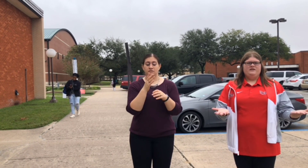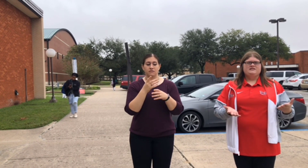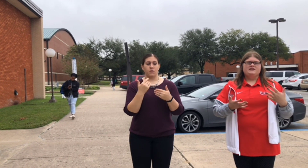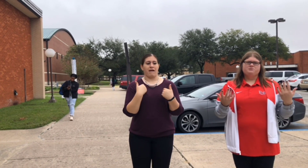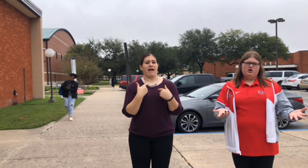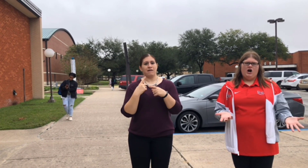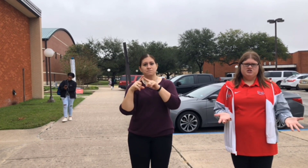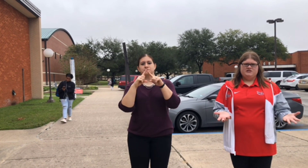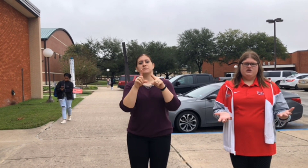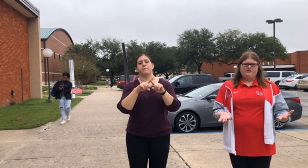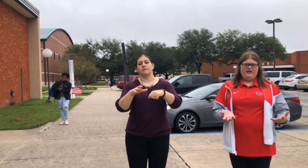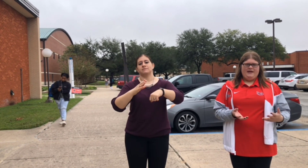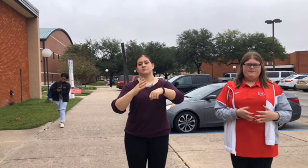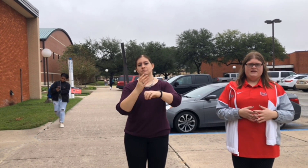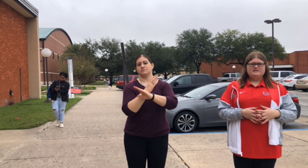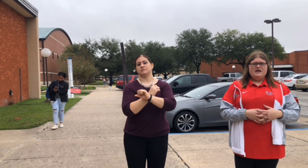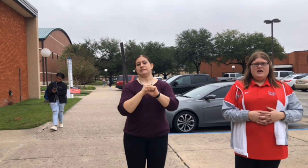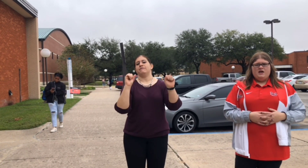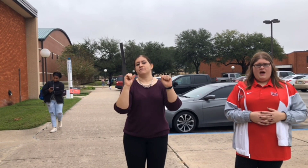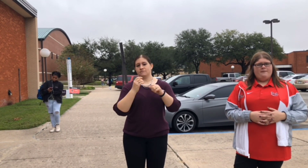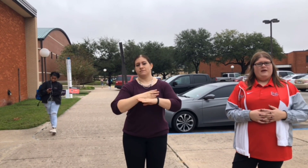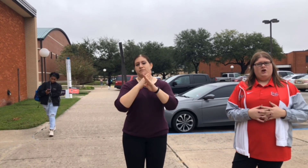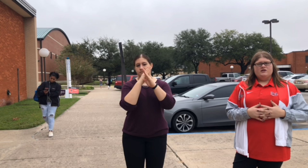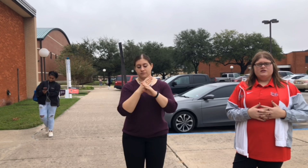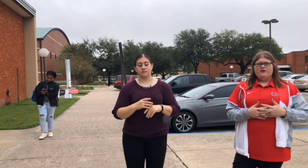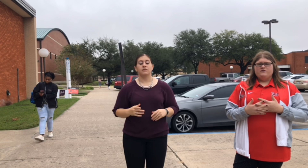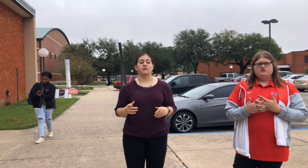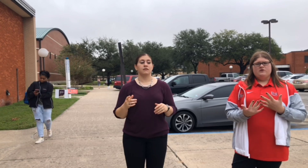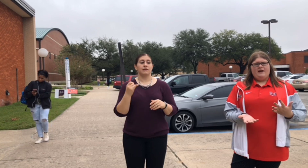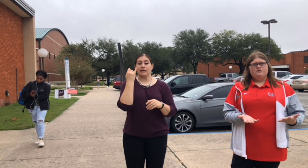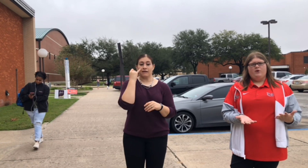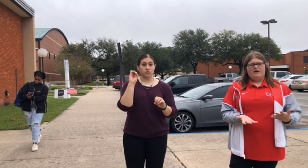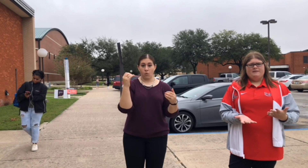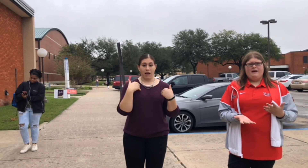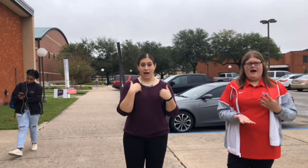these precautions on the campus. But, also, if you don't have your parking pass